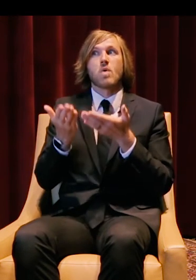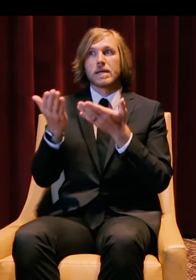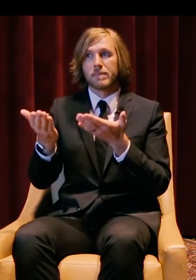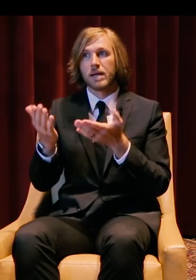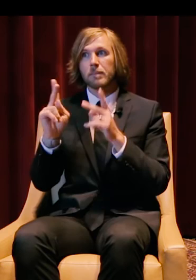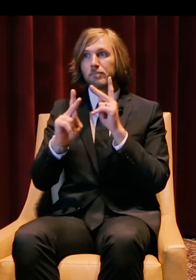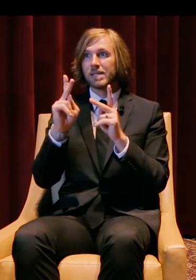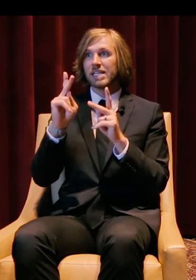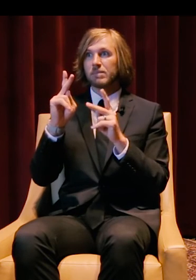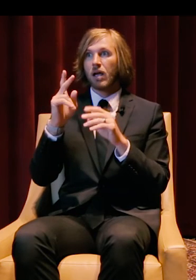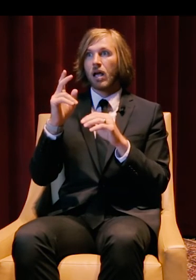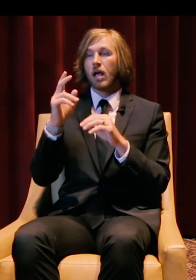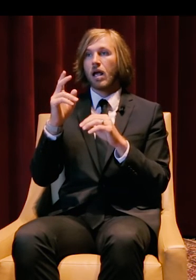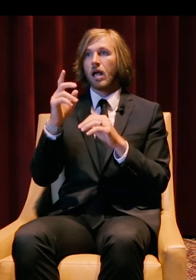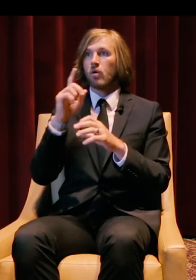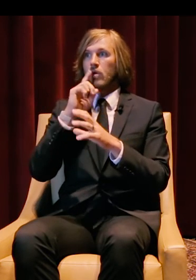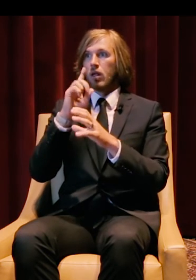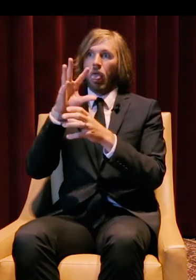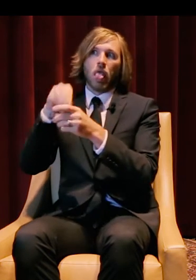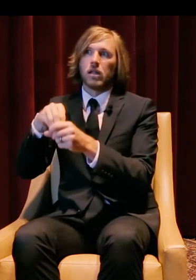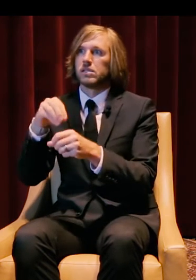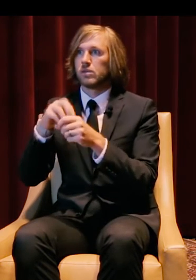people be highly leveraged into real estate.